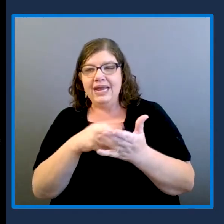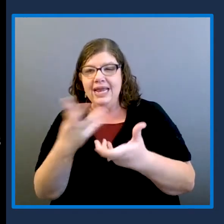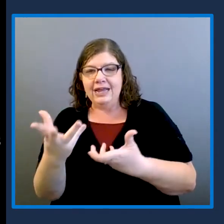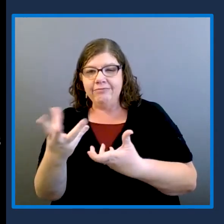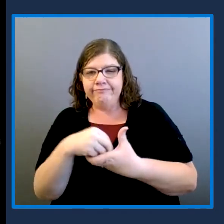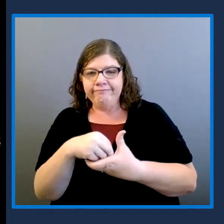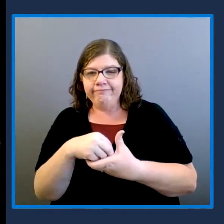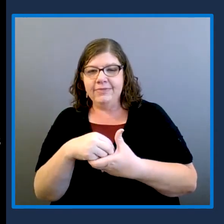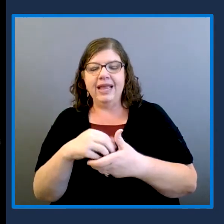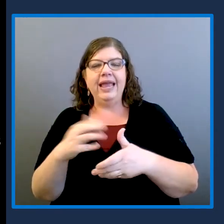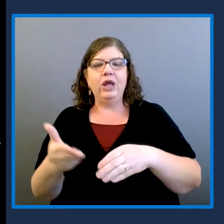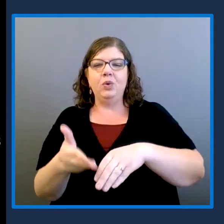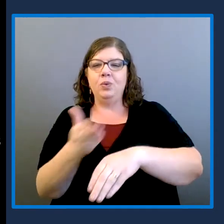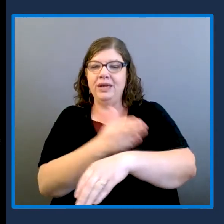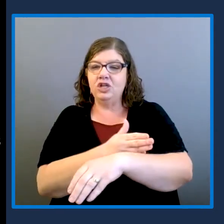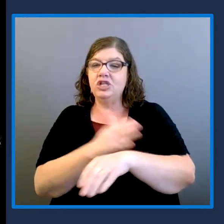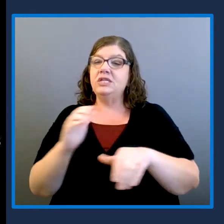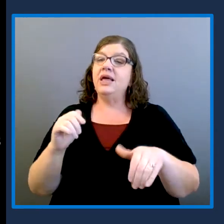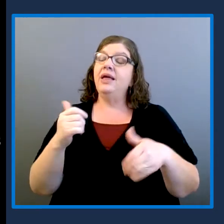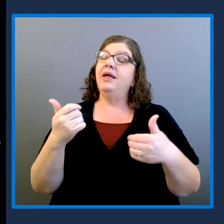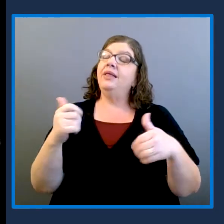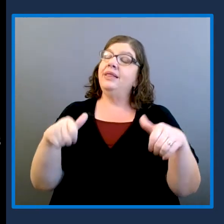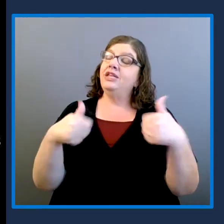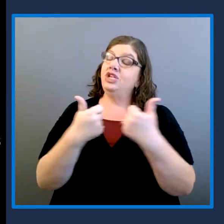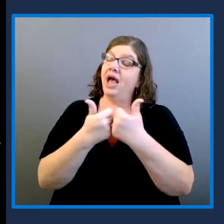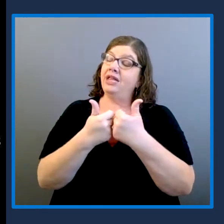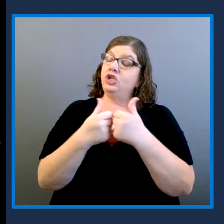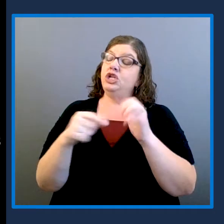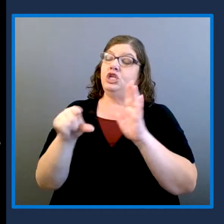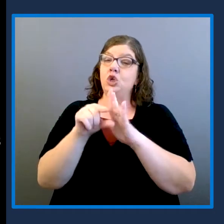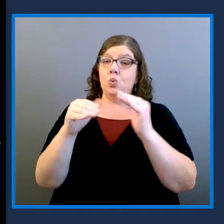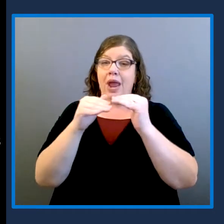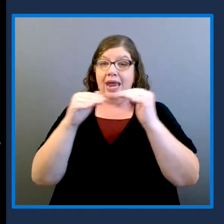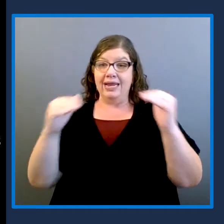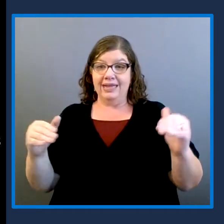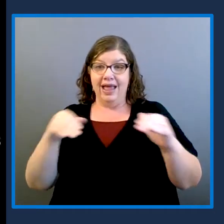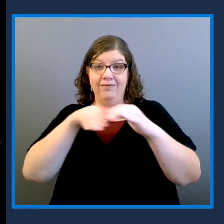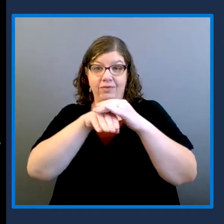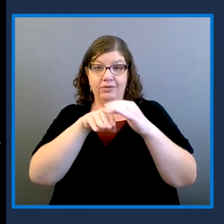reading engagement the challenge is accessing grade level content in most